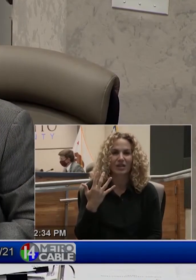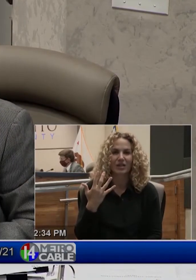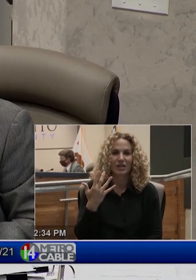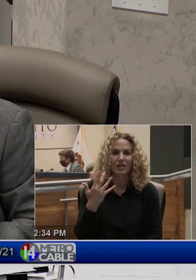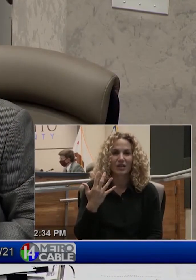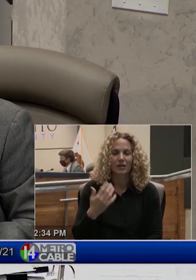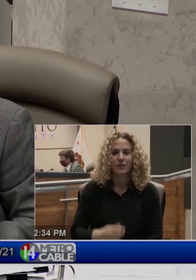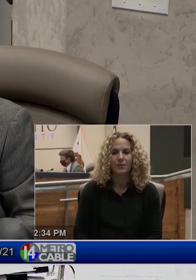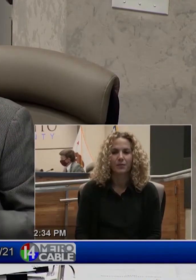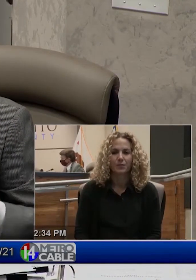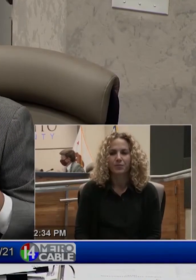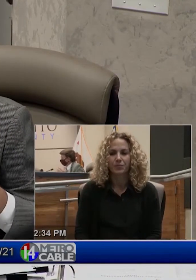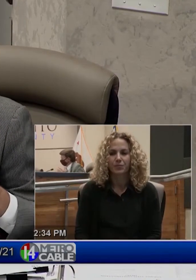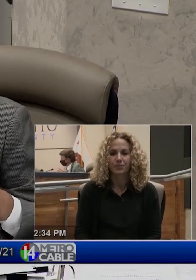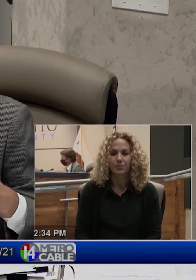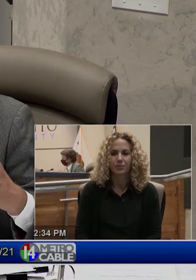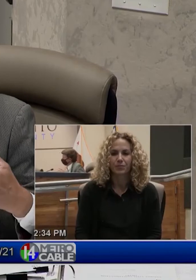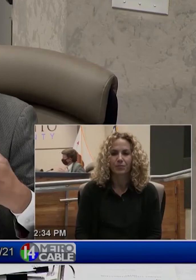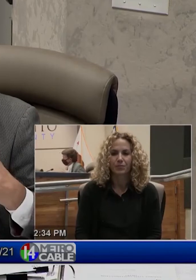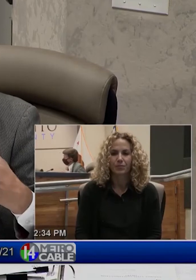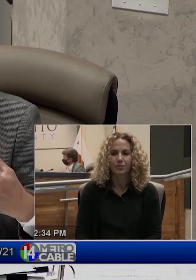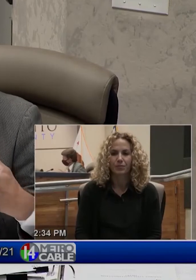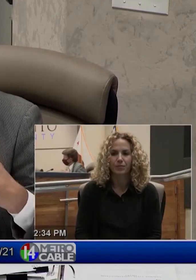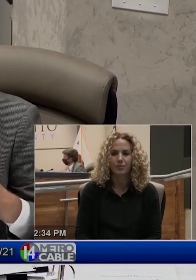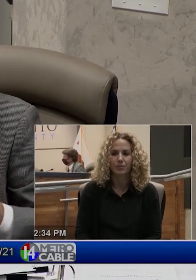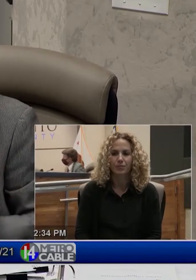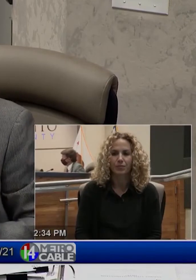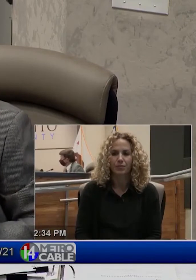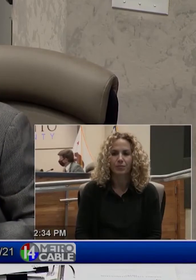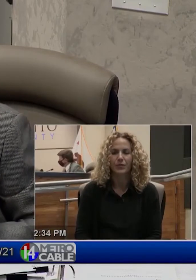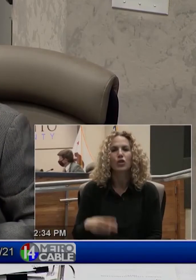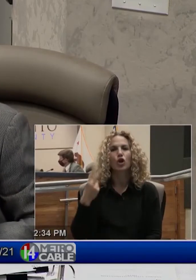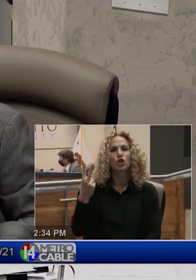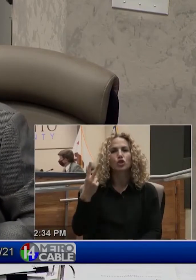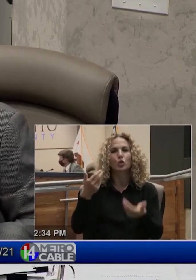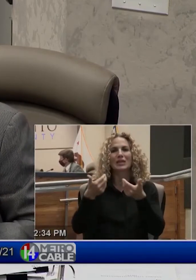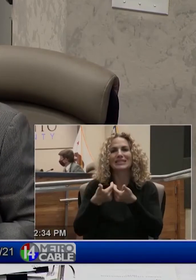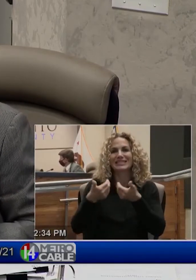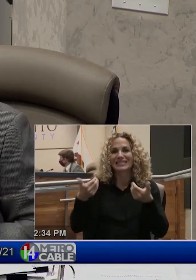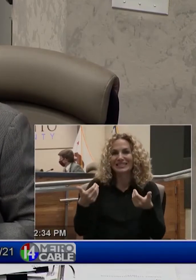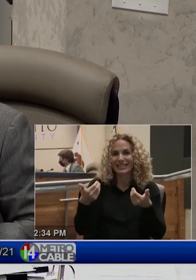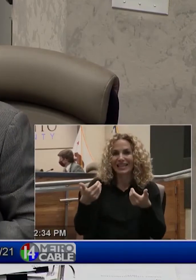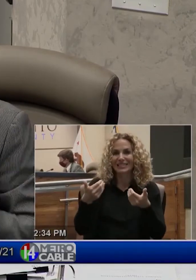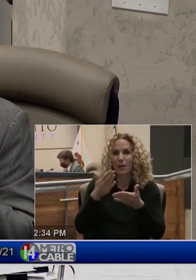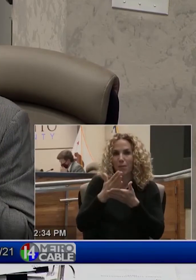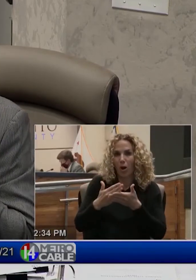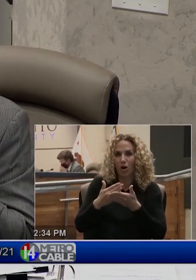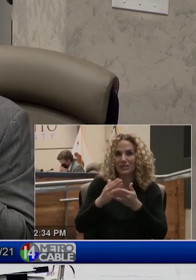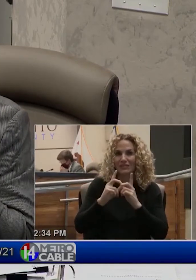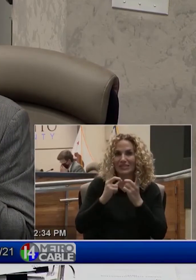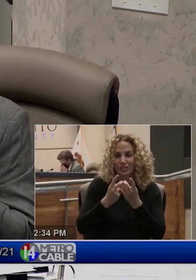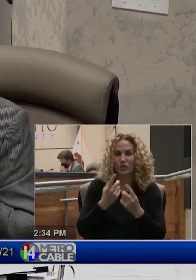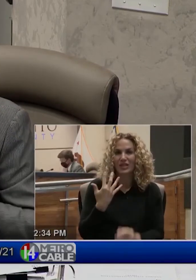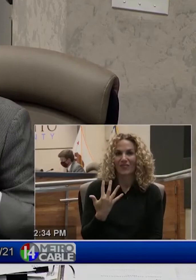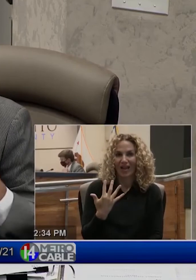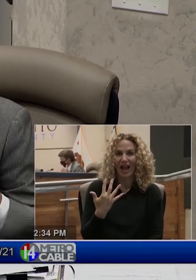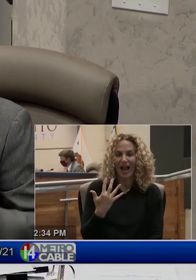AGAIN WE'RE A LONG WAYS FROM THAT AND THERE ARE TWO PORTIONS THAT AND THERE ARE TWO PORTIONS OF DISTRICT FIVE AND PART OF